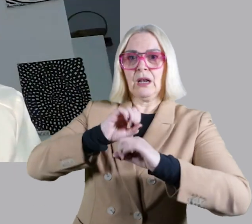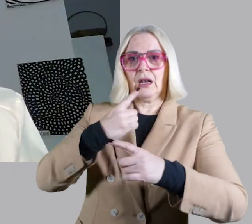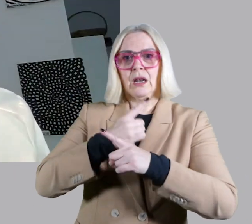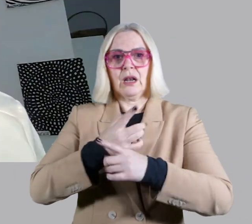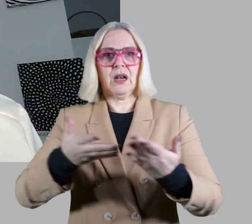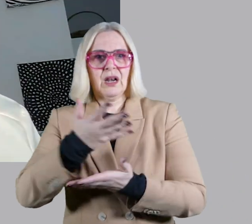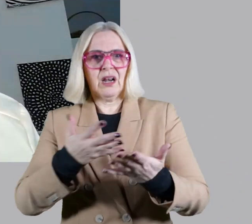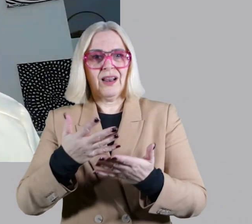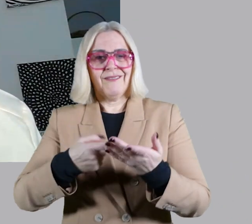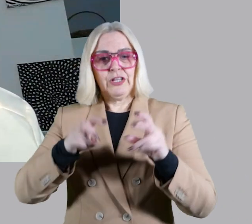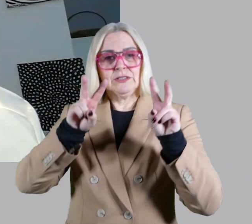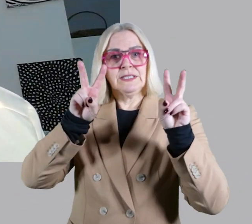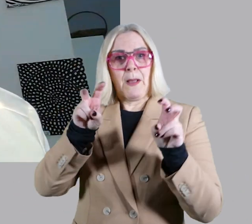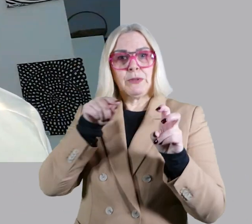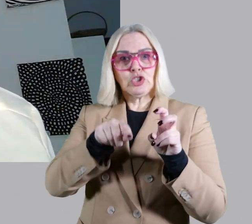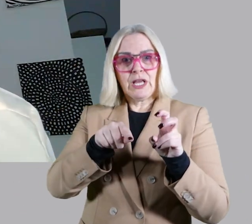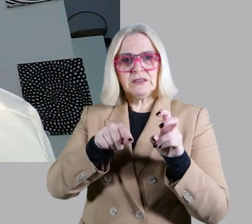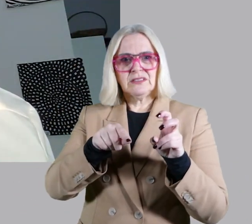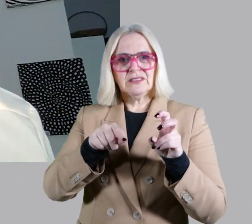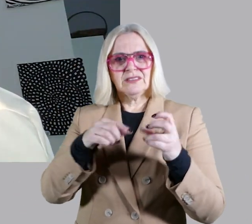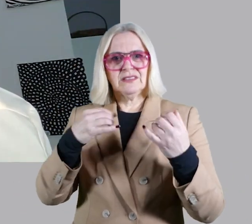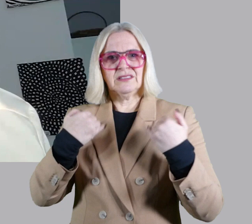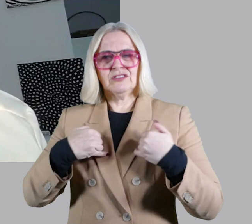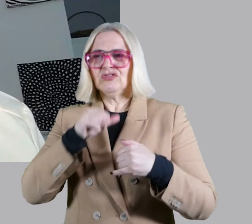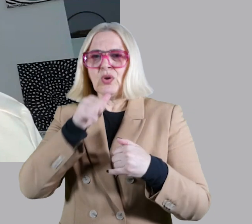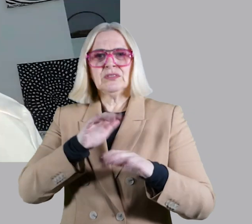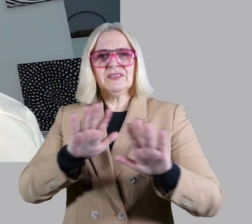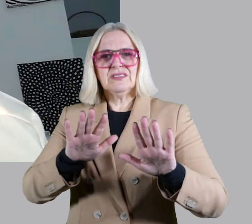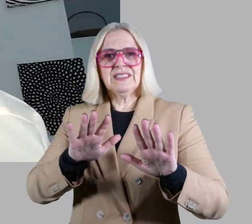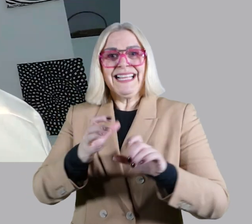and talked about and if sickle cell disease does not reach that platform